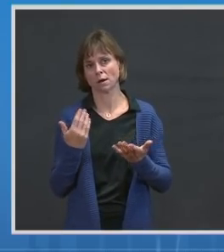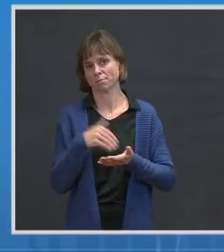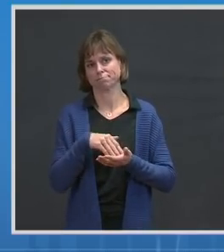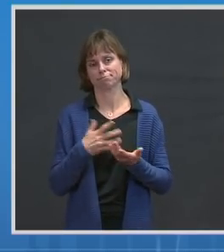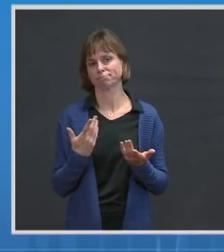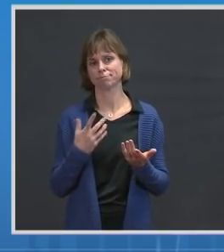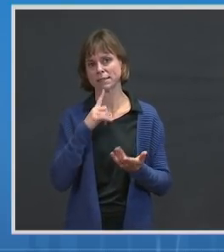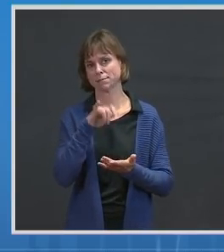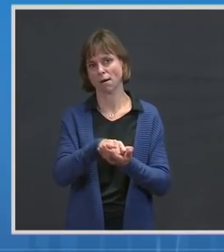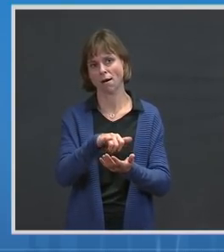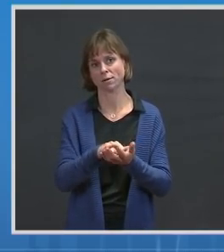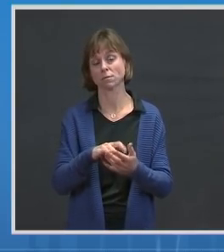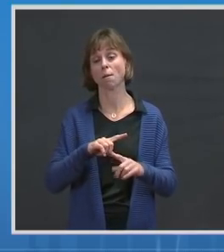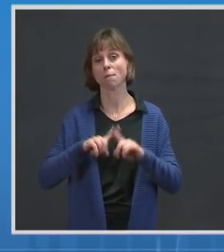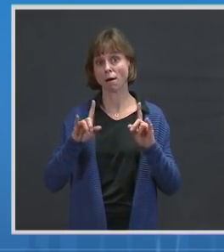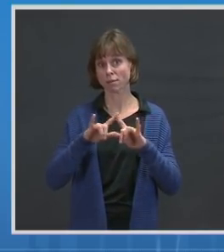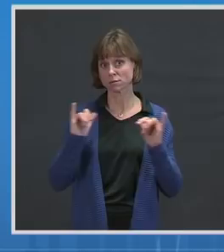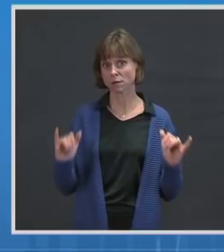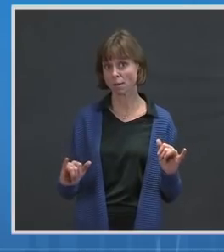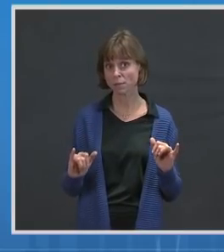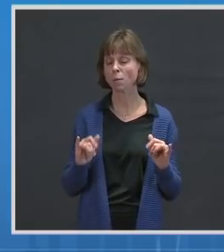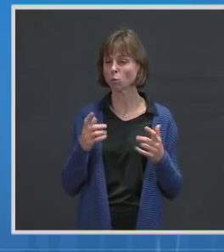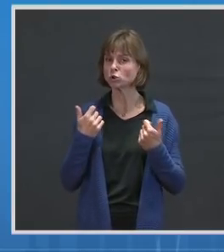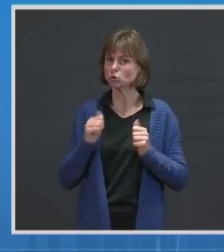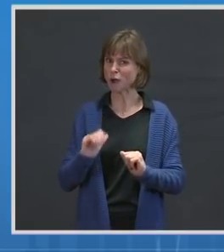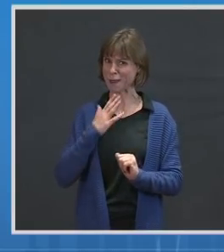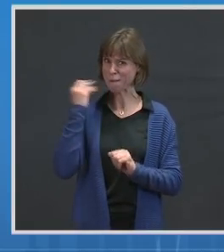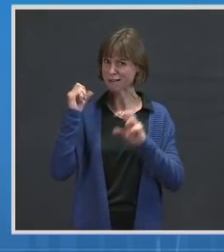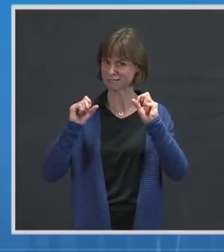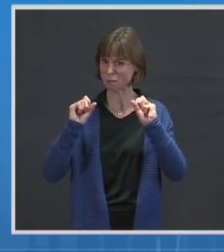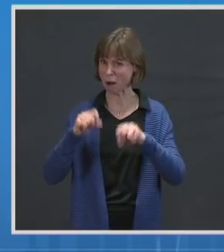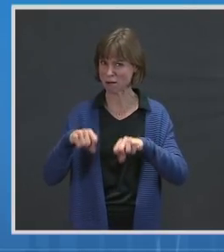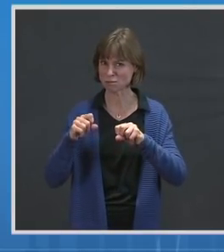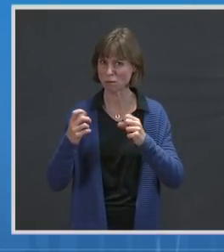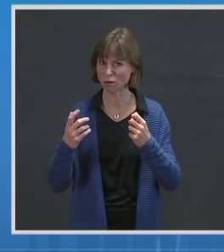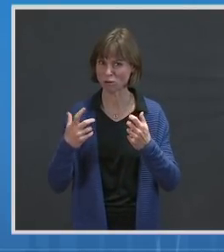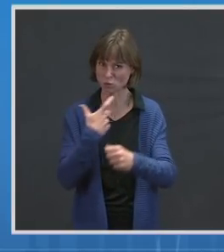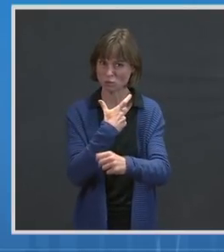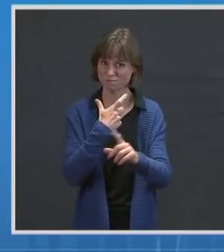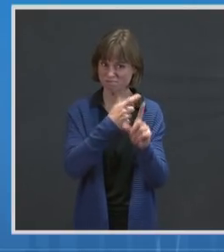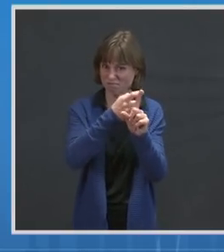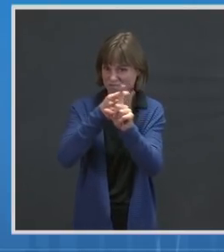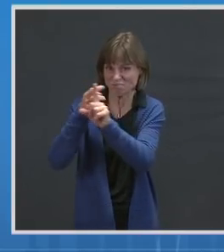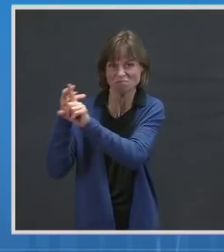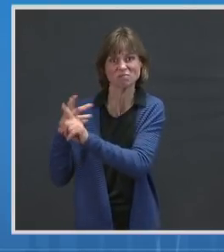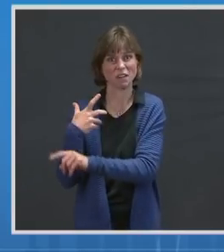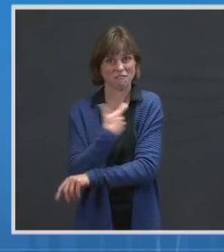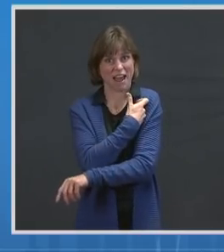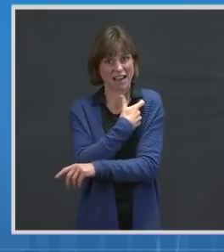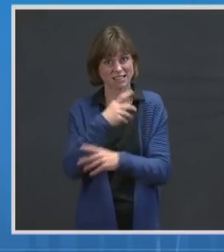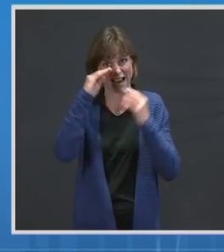as we possibly can to vaccinate teachers. And they should be, as a high priority,